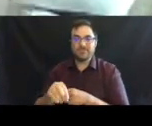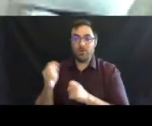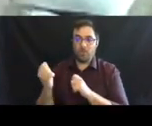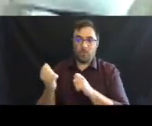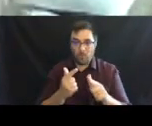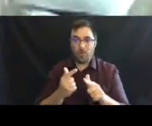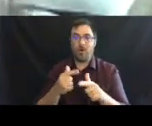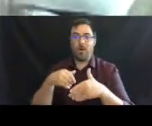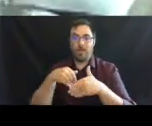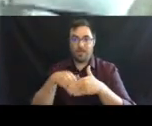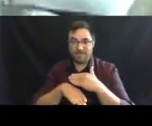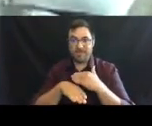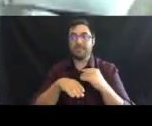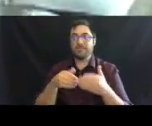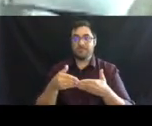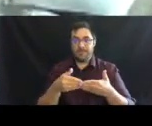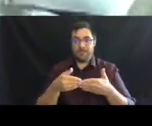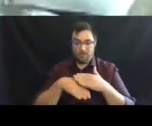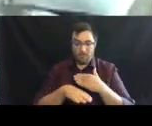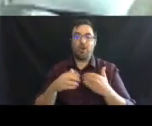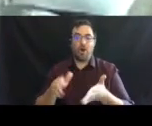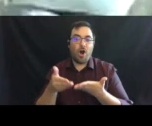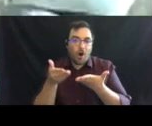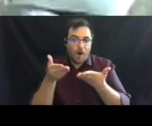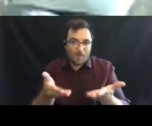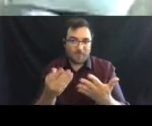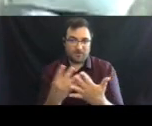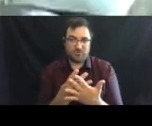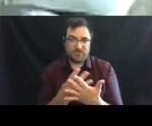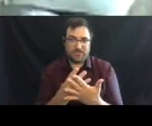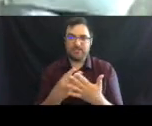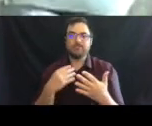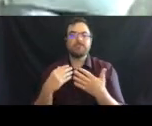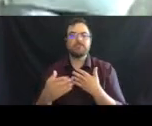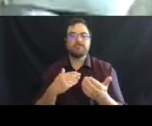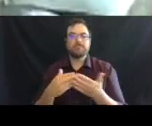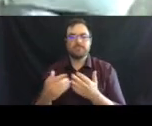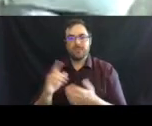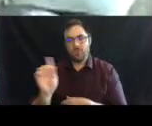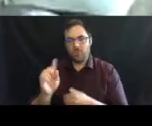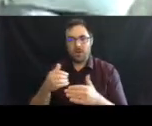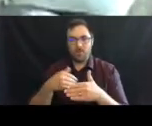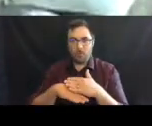are screened are offered screening, regardless of where they're born and indicated that